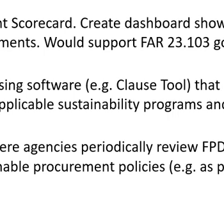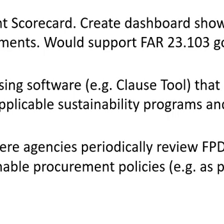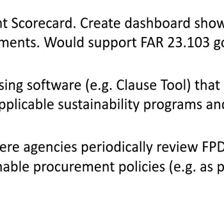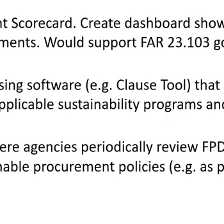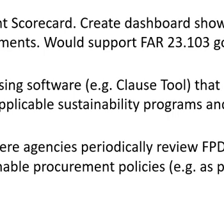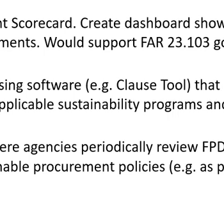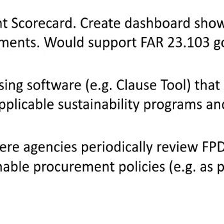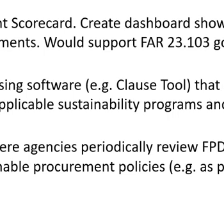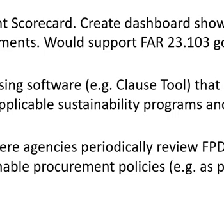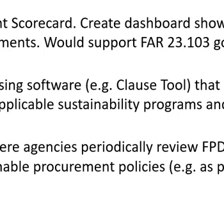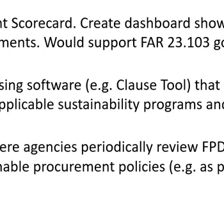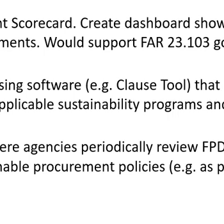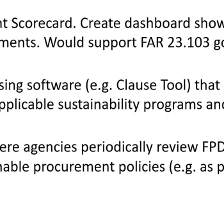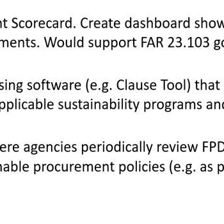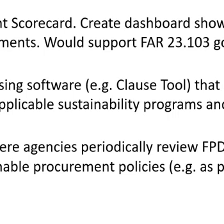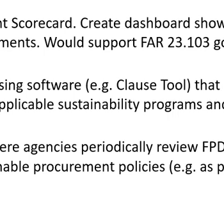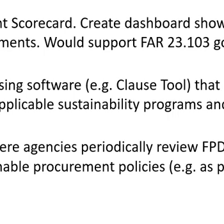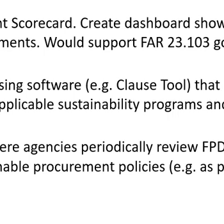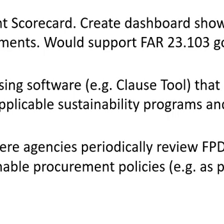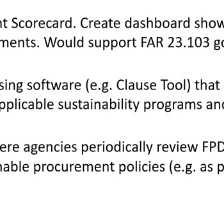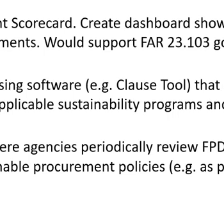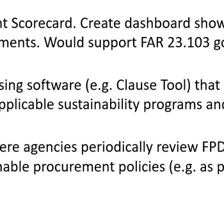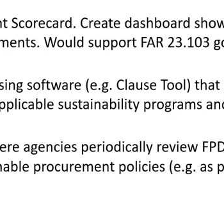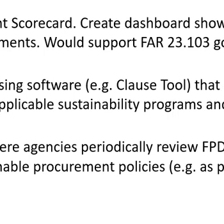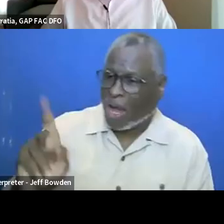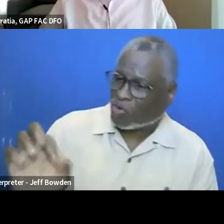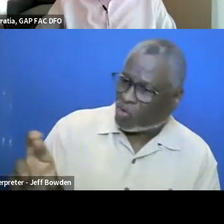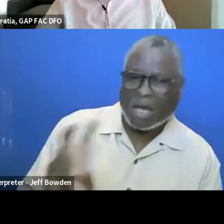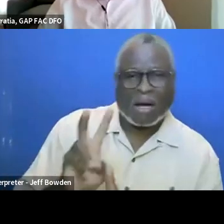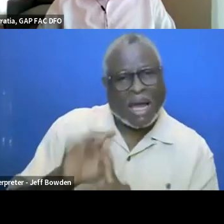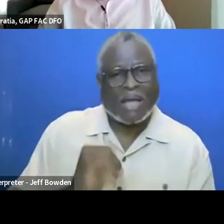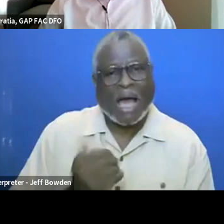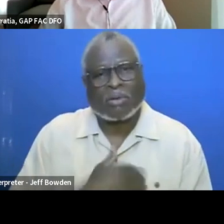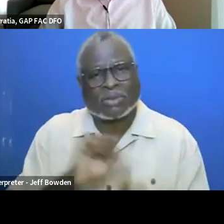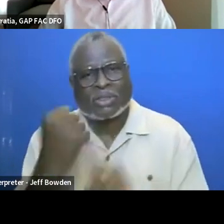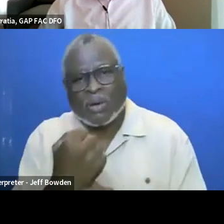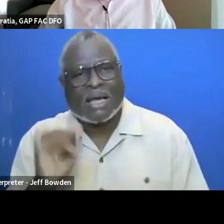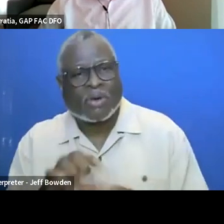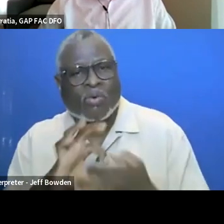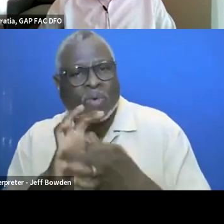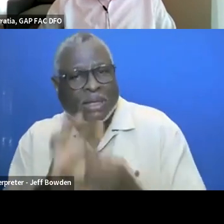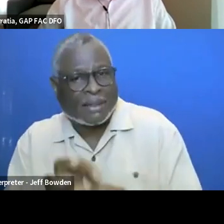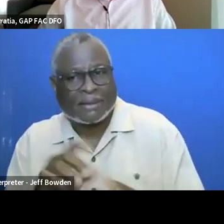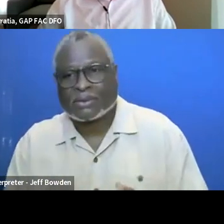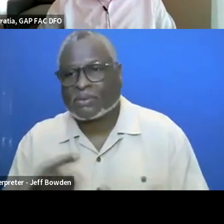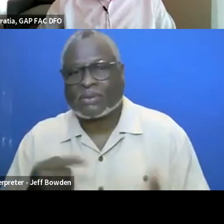and I am wondering how those blockers might apply to our own situation here? And that can be related to privacy.